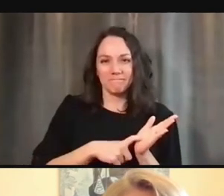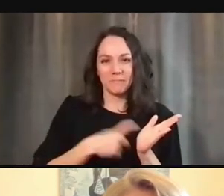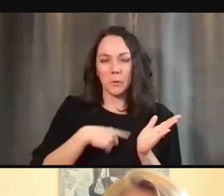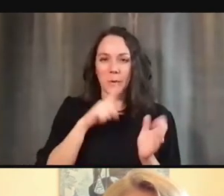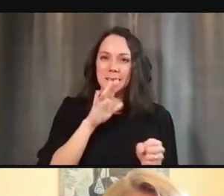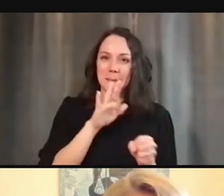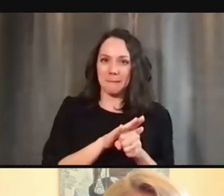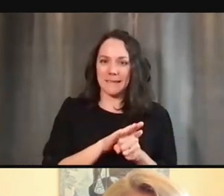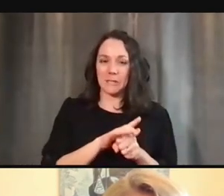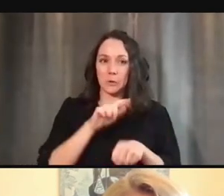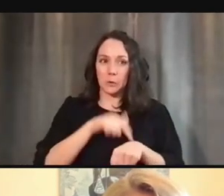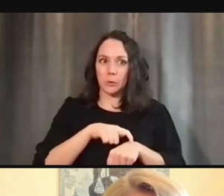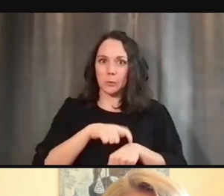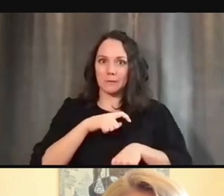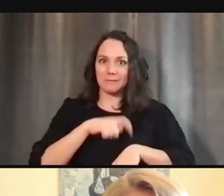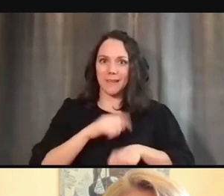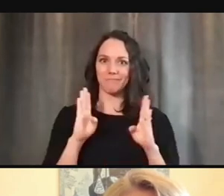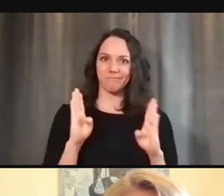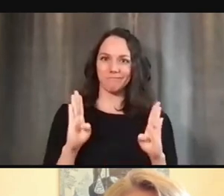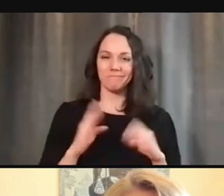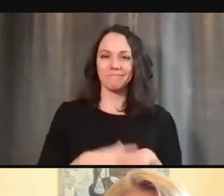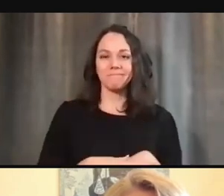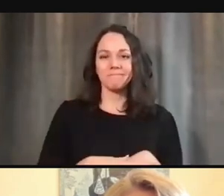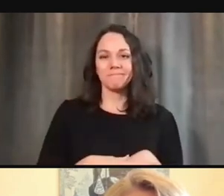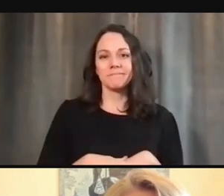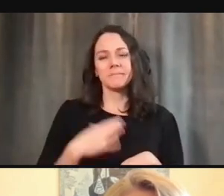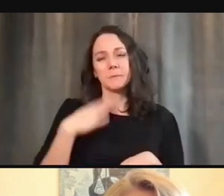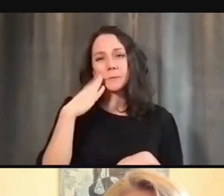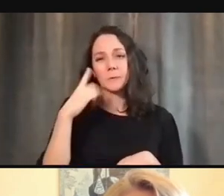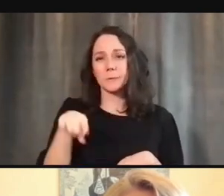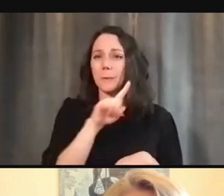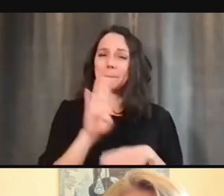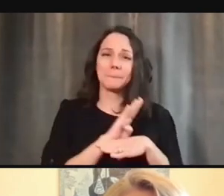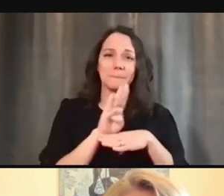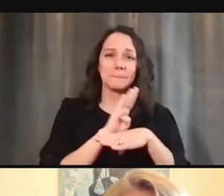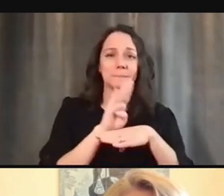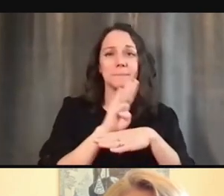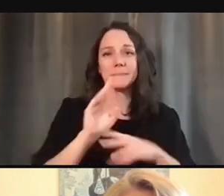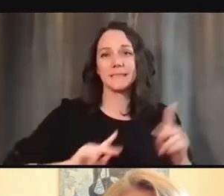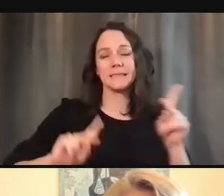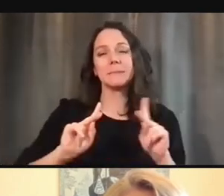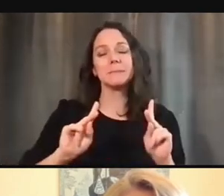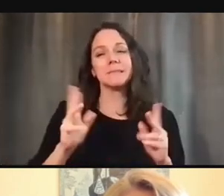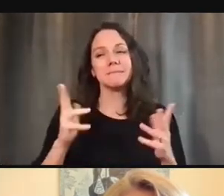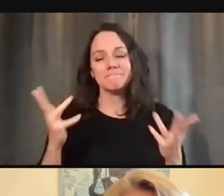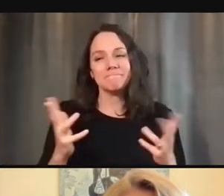to this time and I know you all are very busy people so